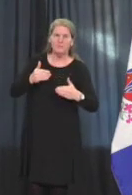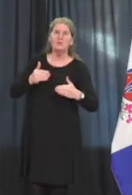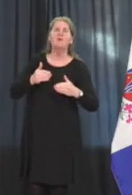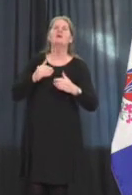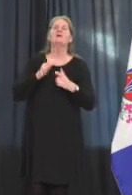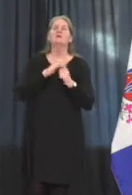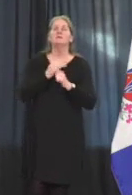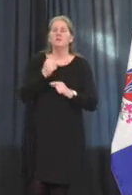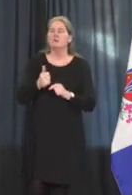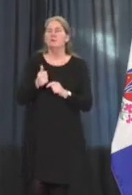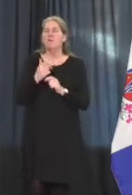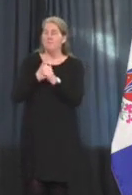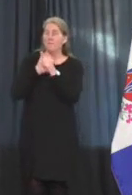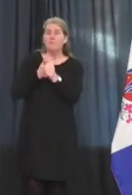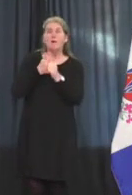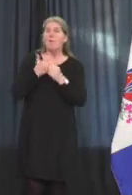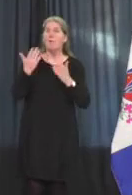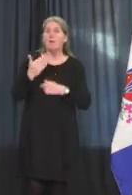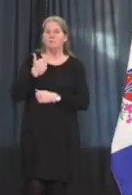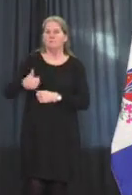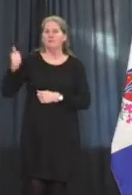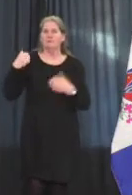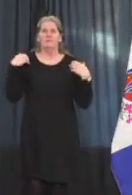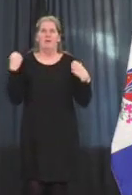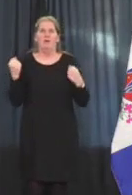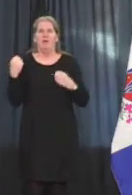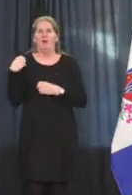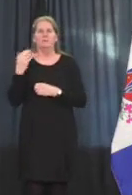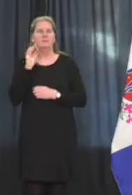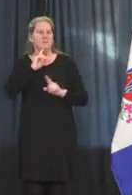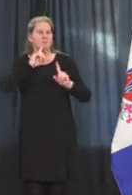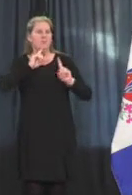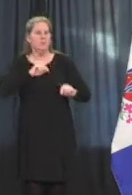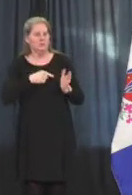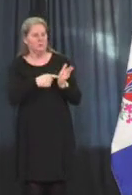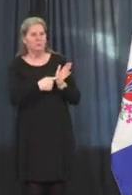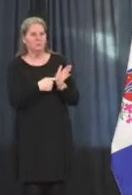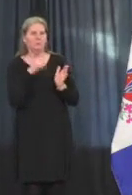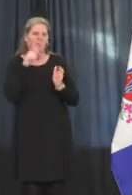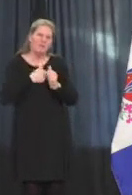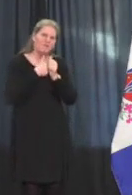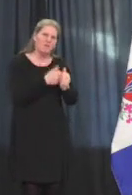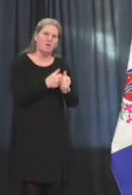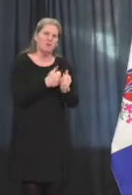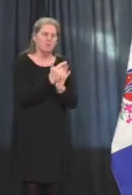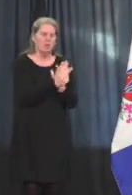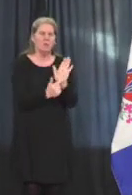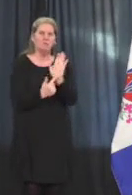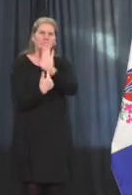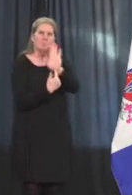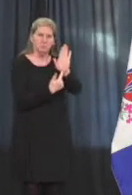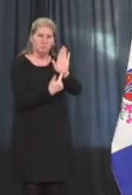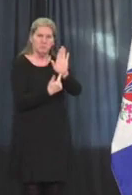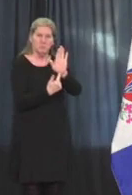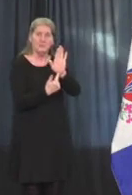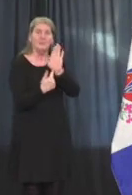THE CHIEF MEDICAL OFFICER OF HEALTH. AS SET OUT IN AN ORDER UNDER THE